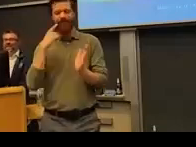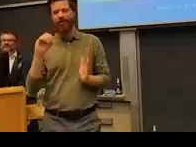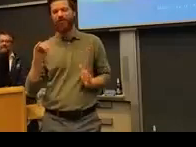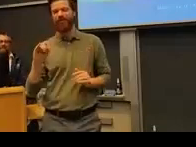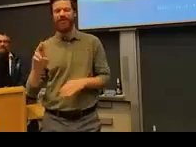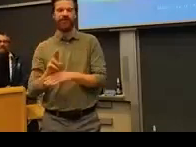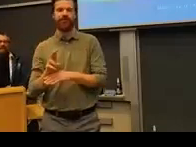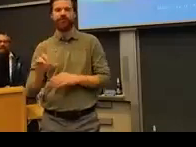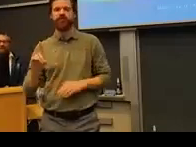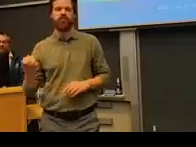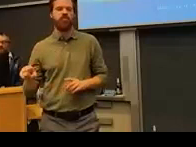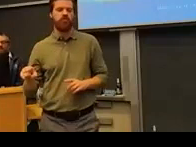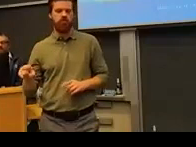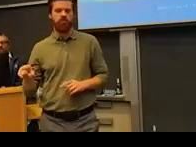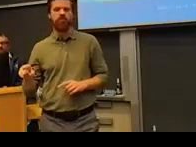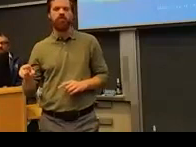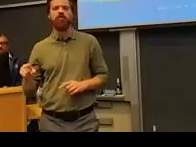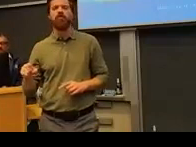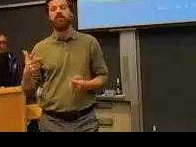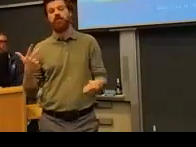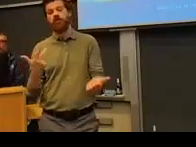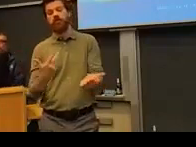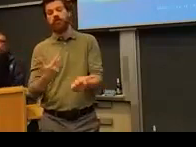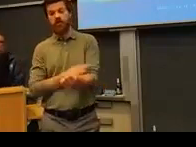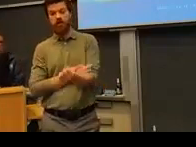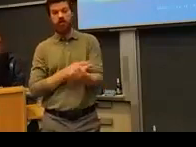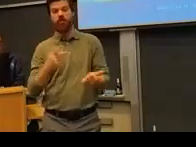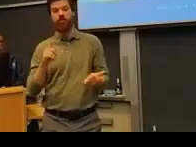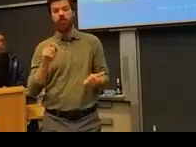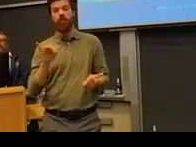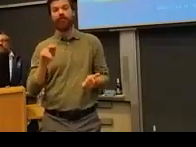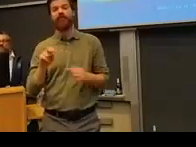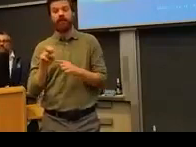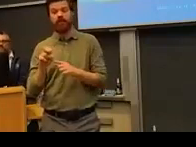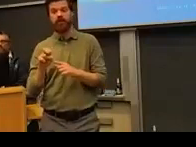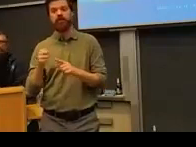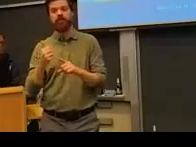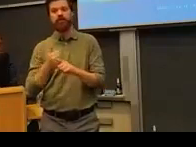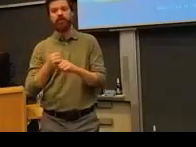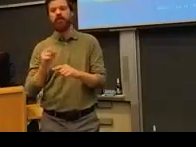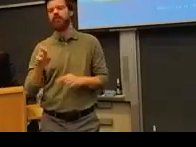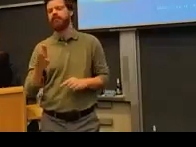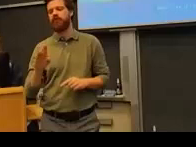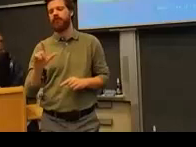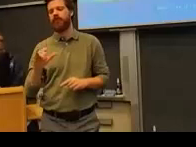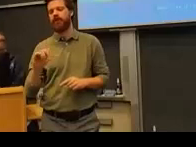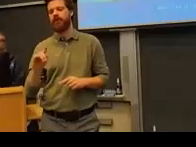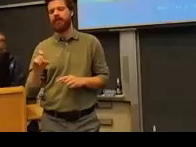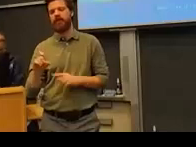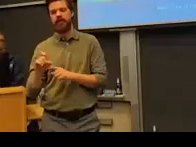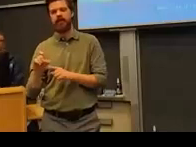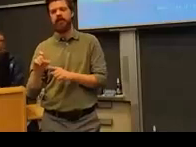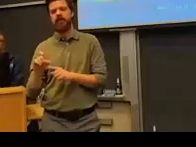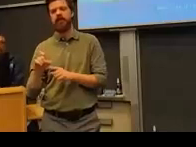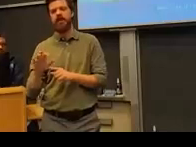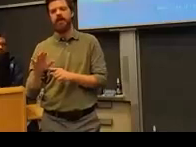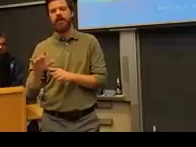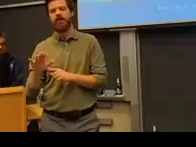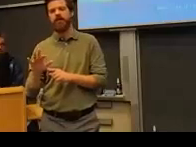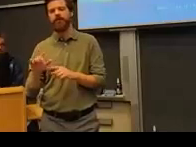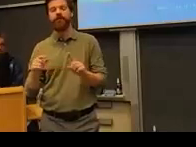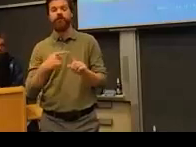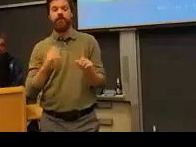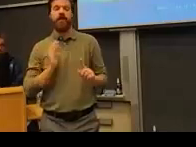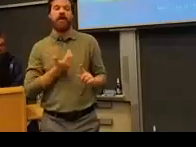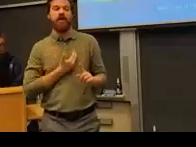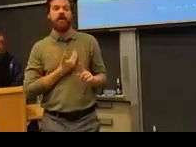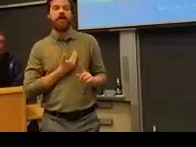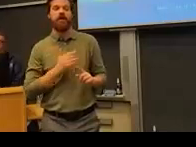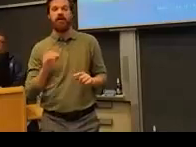and um injectable ponor uh which is trade named suade um I from from our our data doesn't include